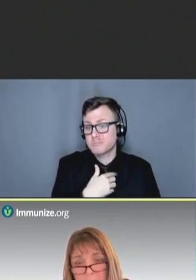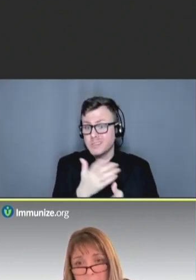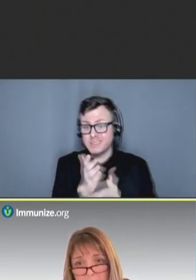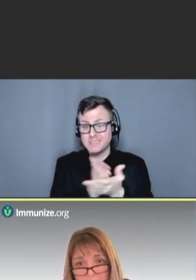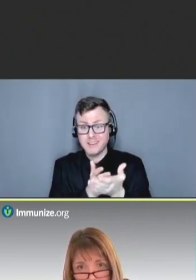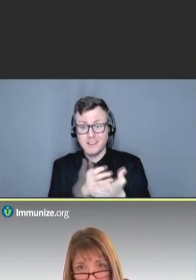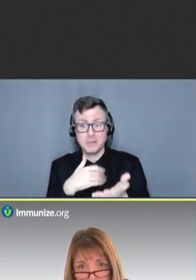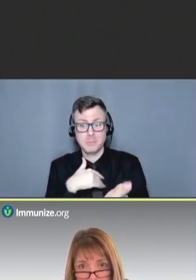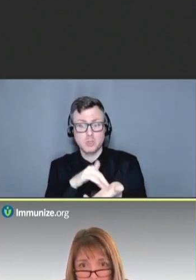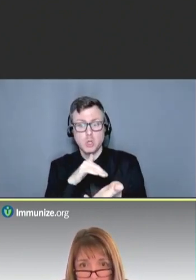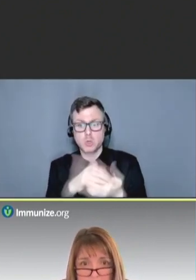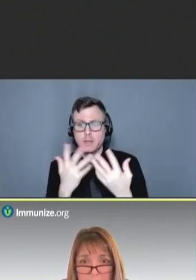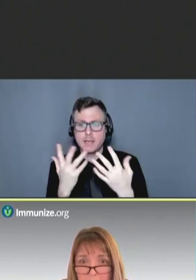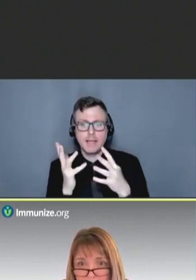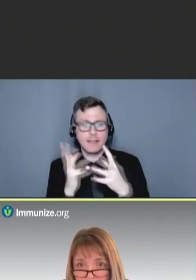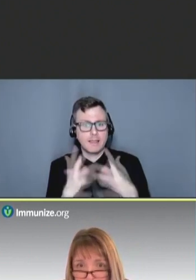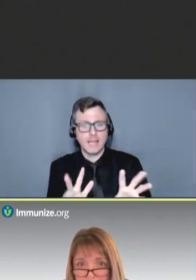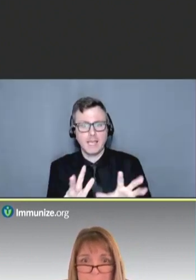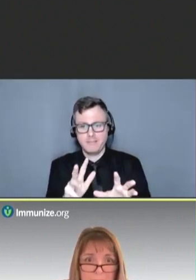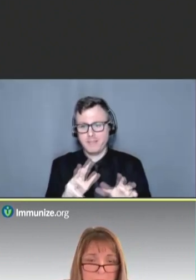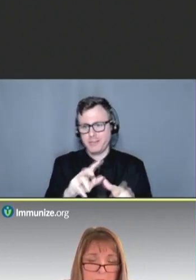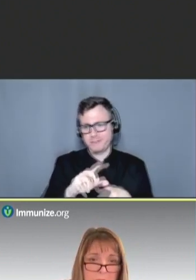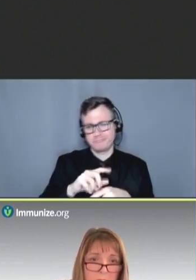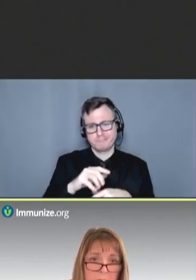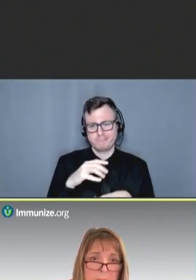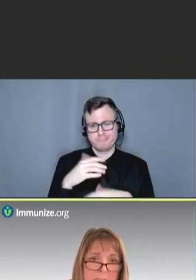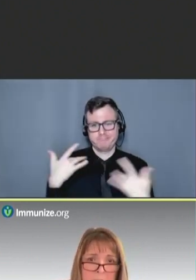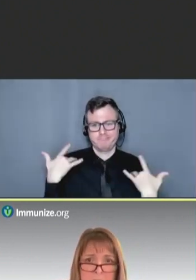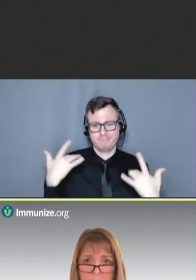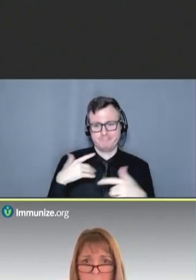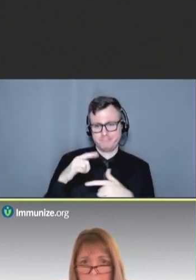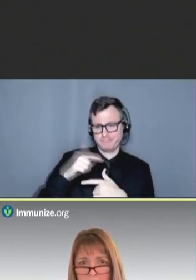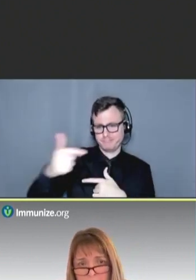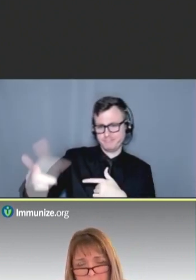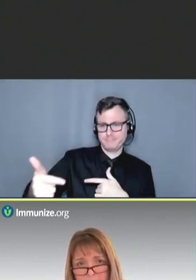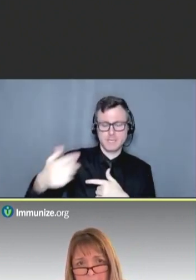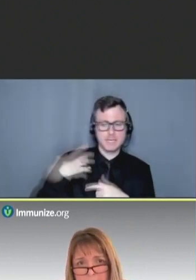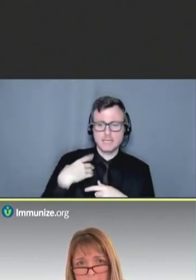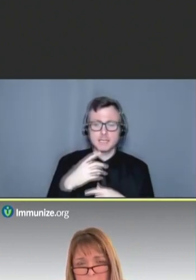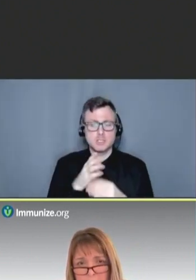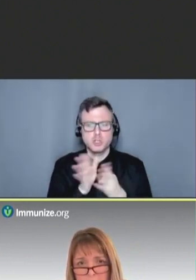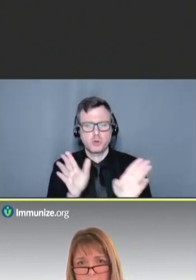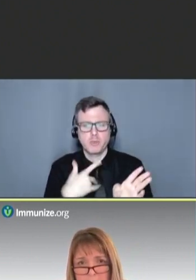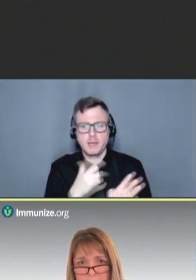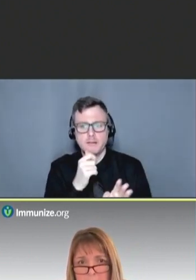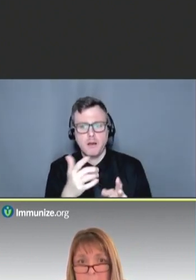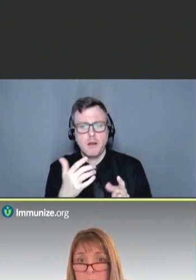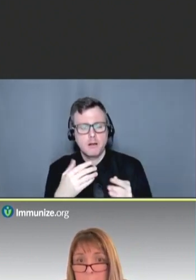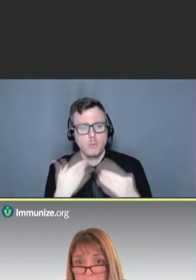vaccination to others and ditching not offering vaccination services.